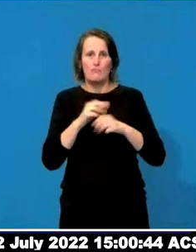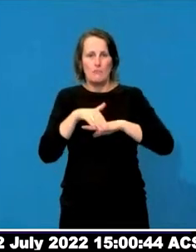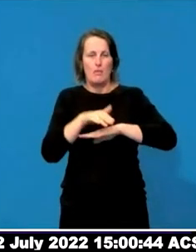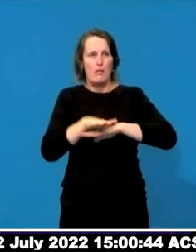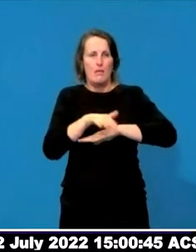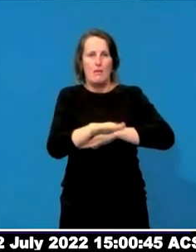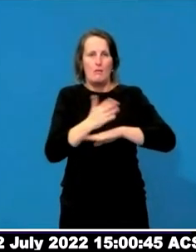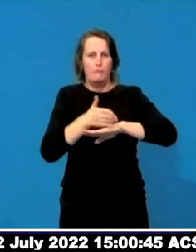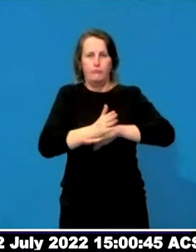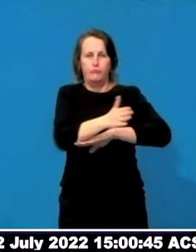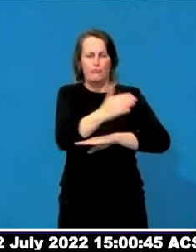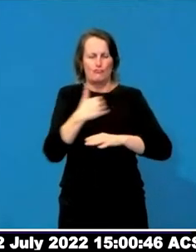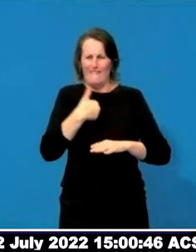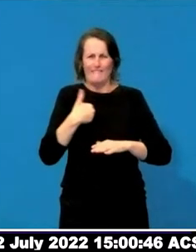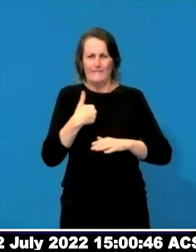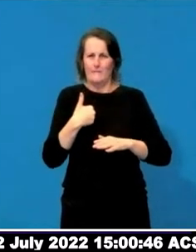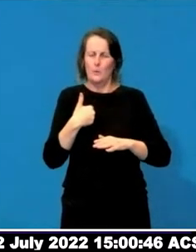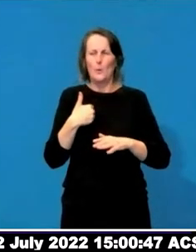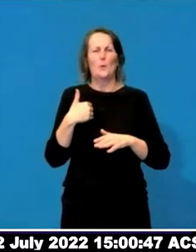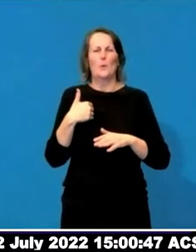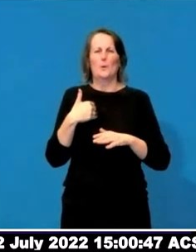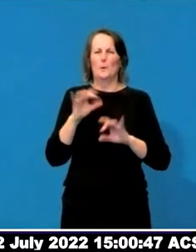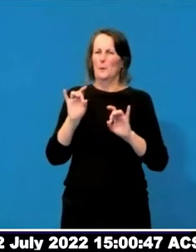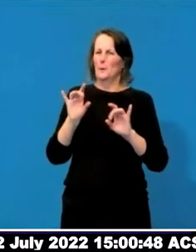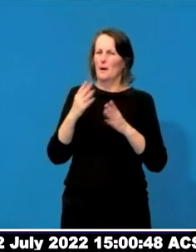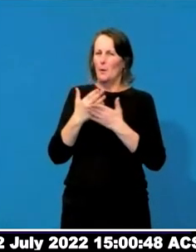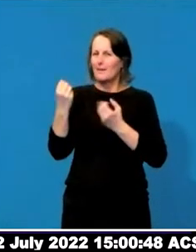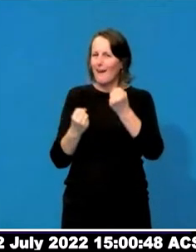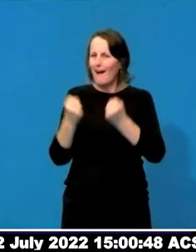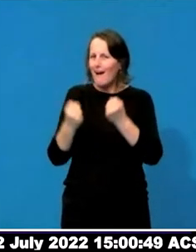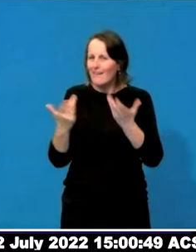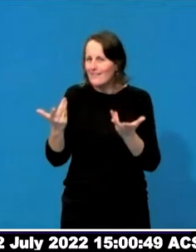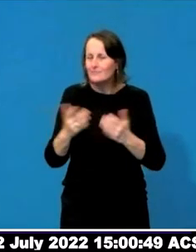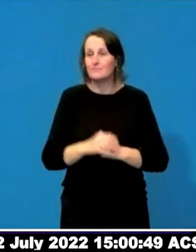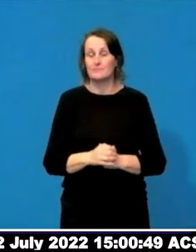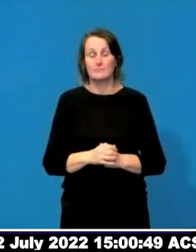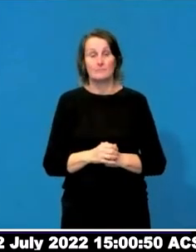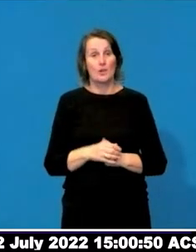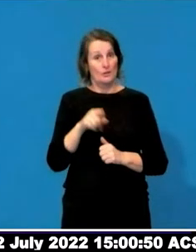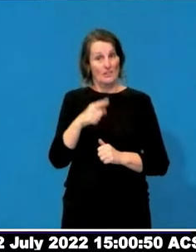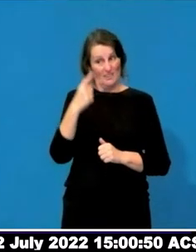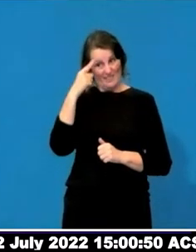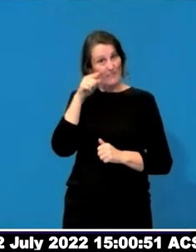And is that because firstly it's compulsory in those parts of the world to have a four-wheel drive? Absolutely.